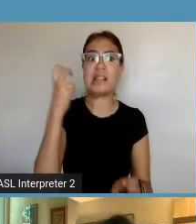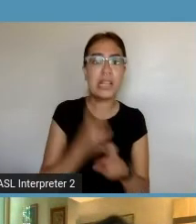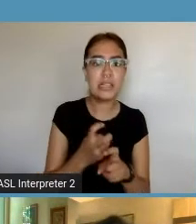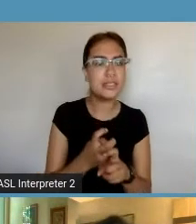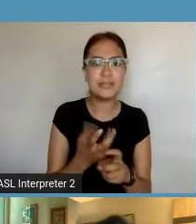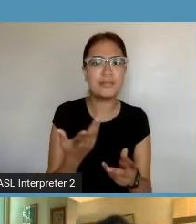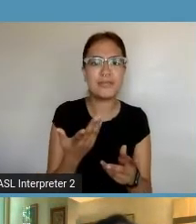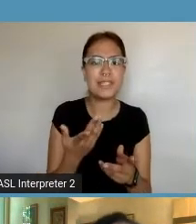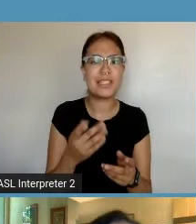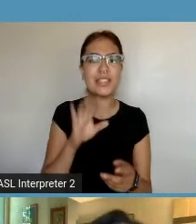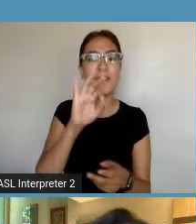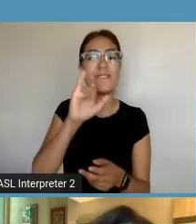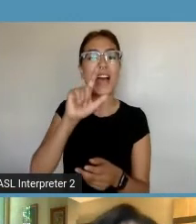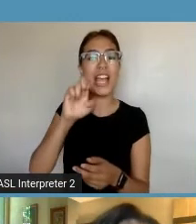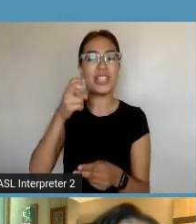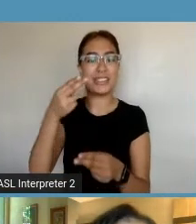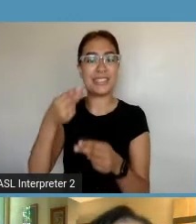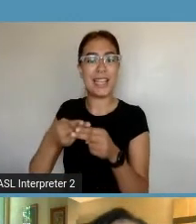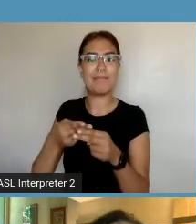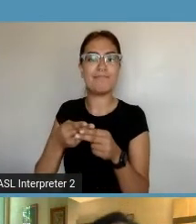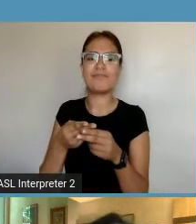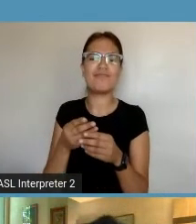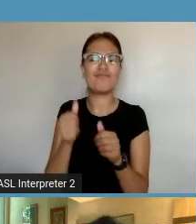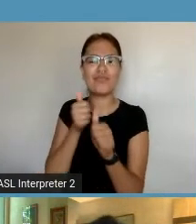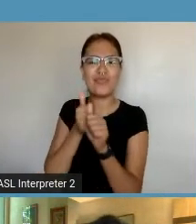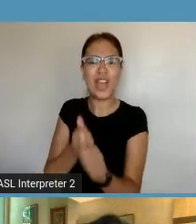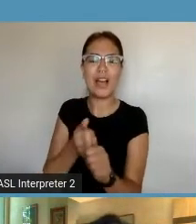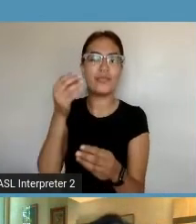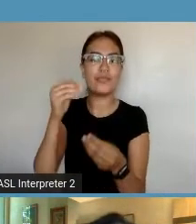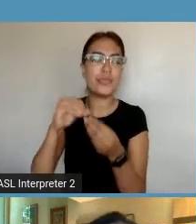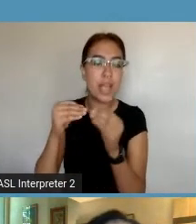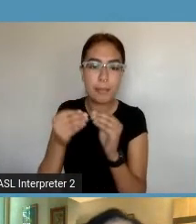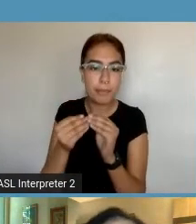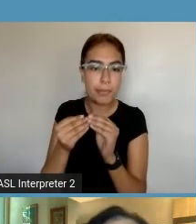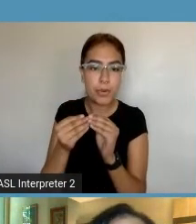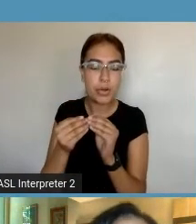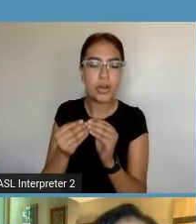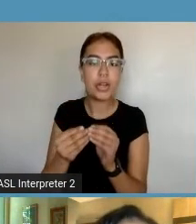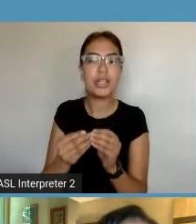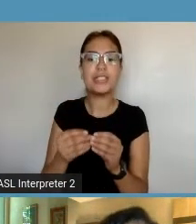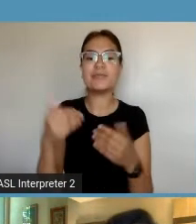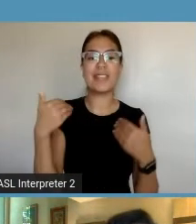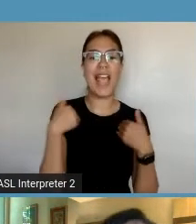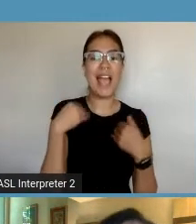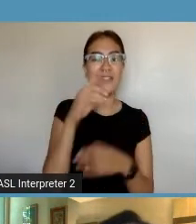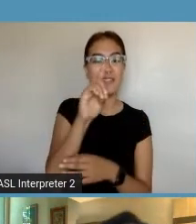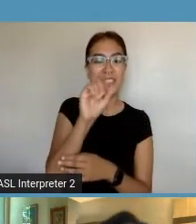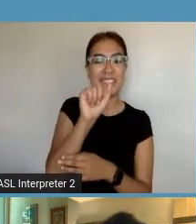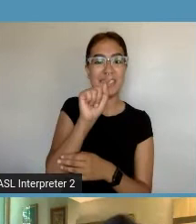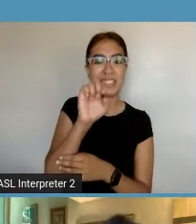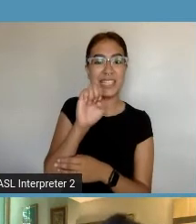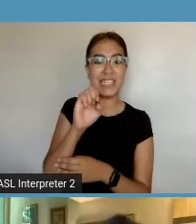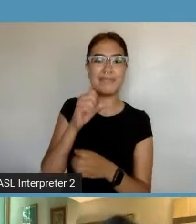follow a numerical scheme and it should be dated in a particular year, month, date format.